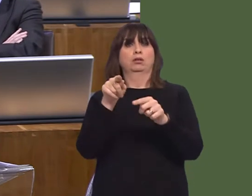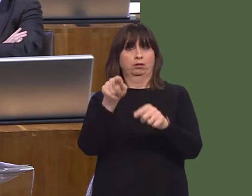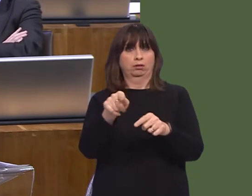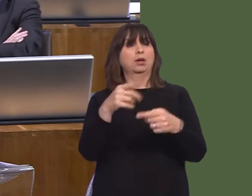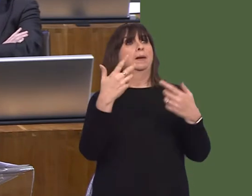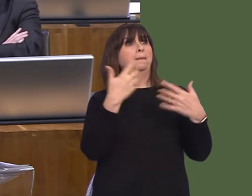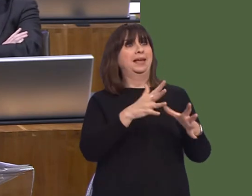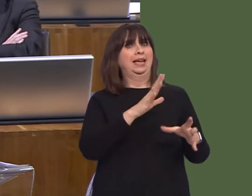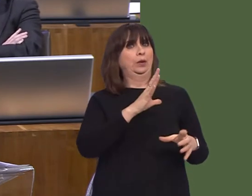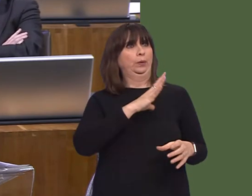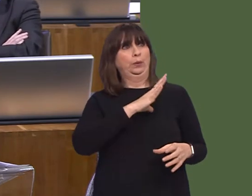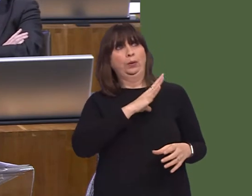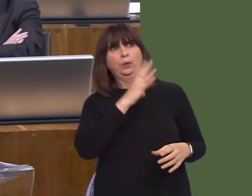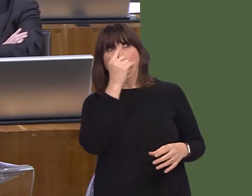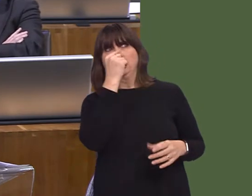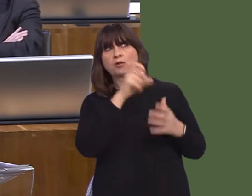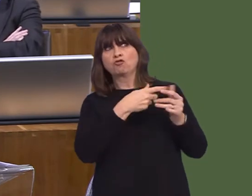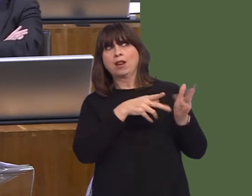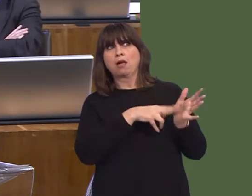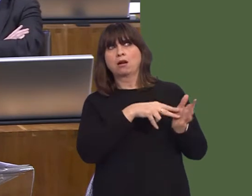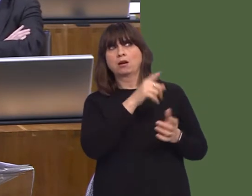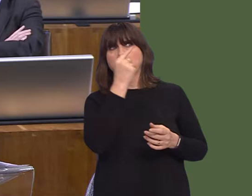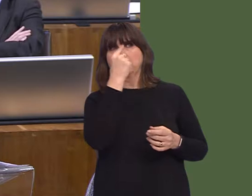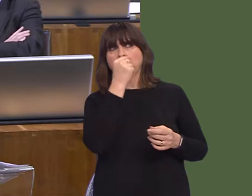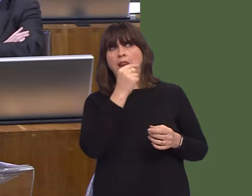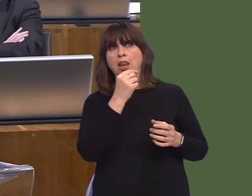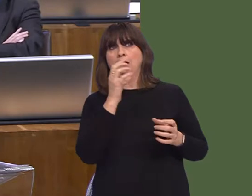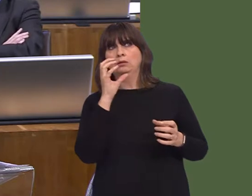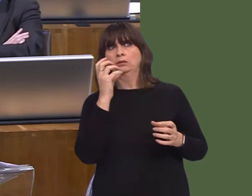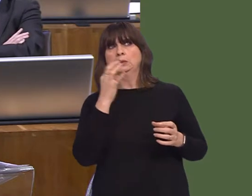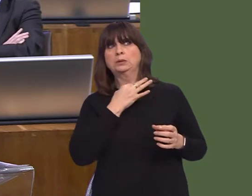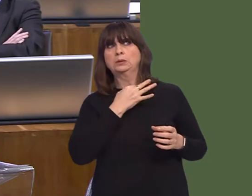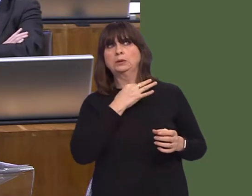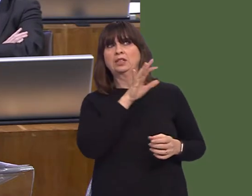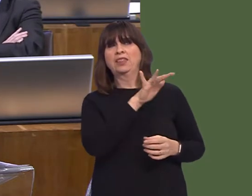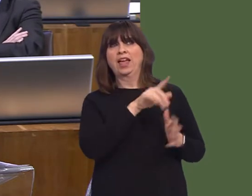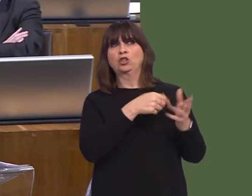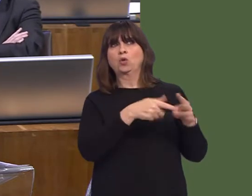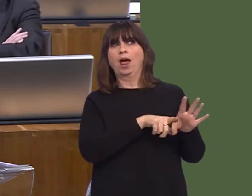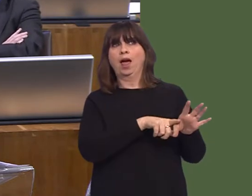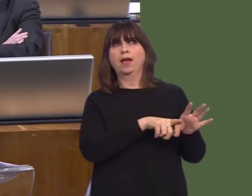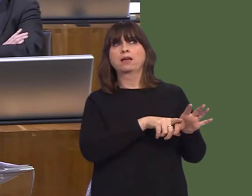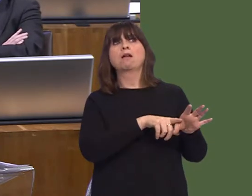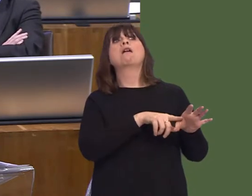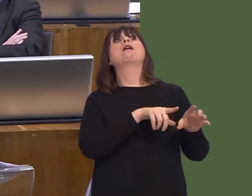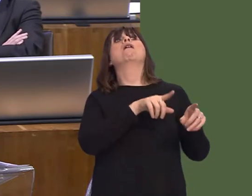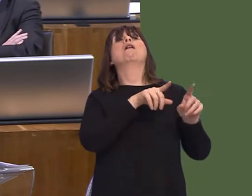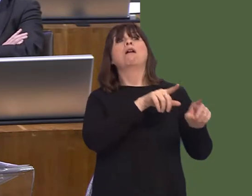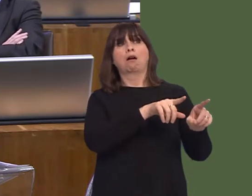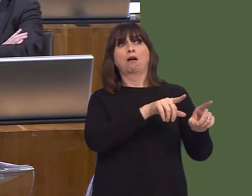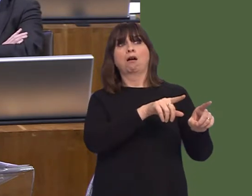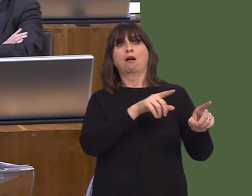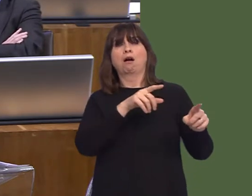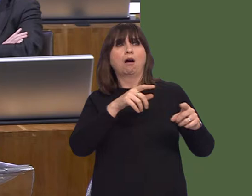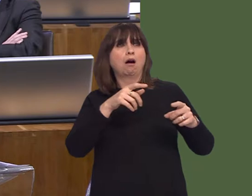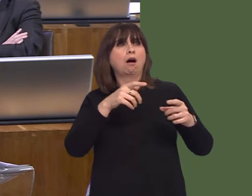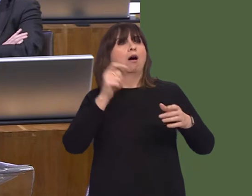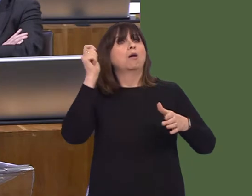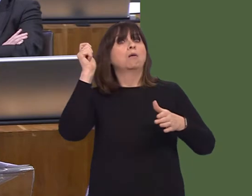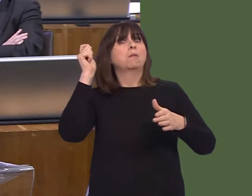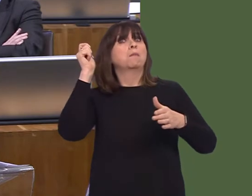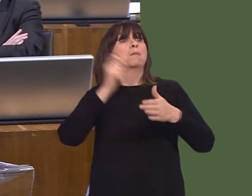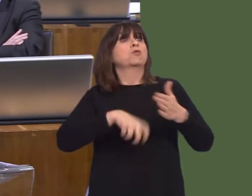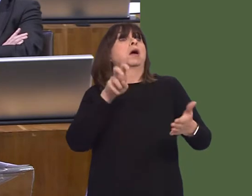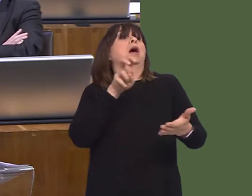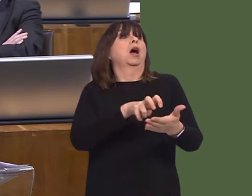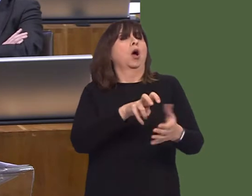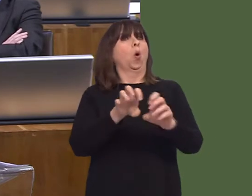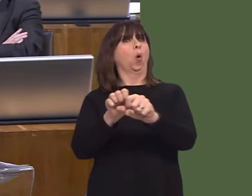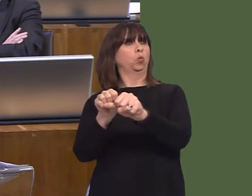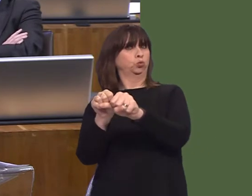welfare standards in order to, of course, ensure that we improve the standards of animal